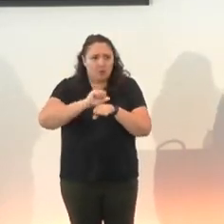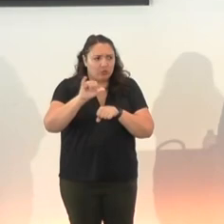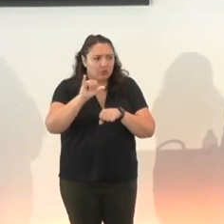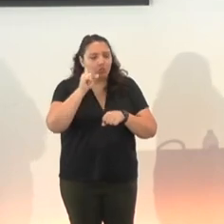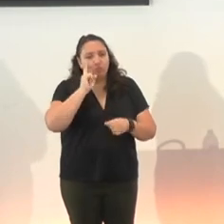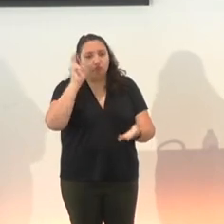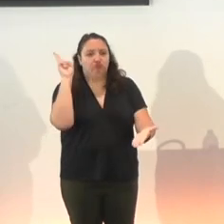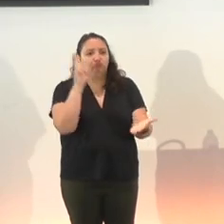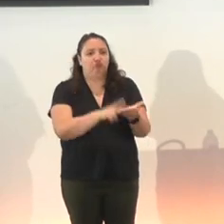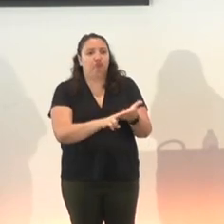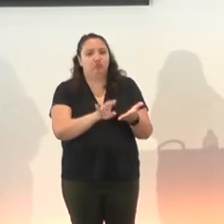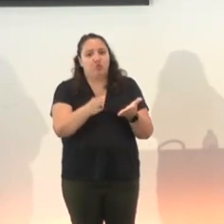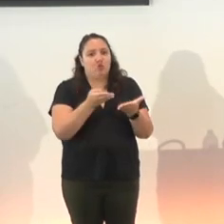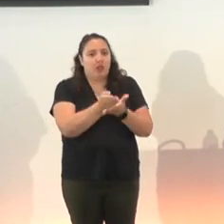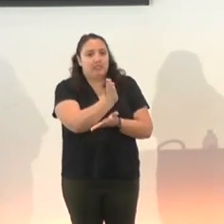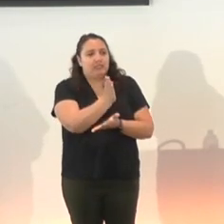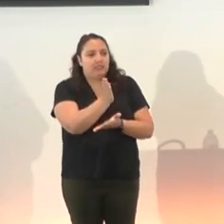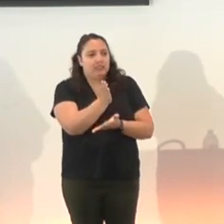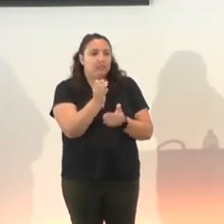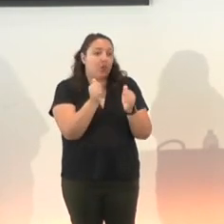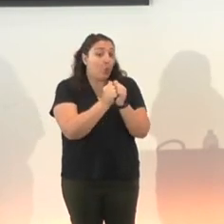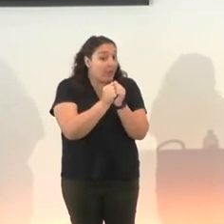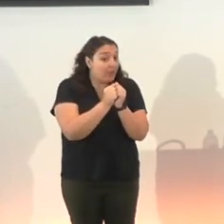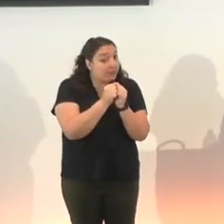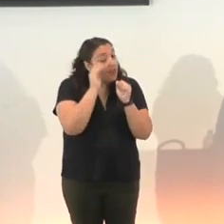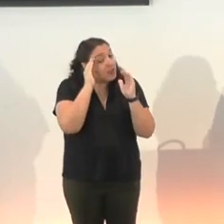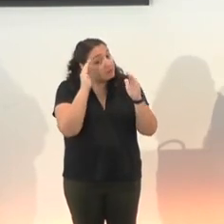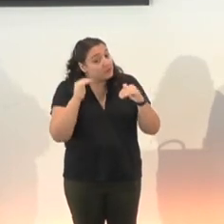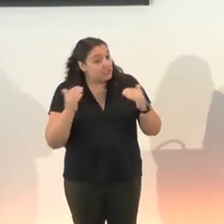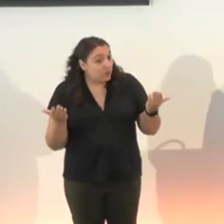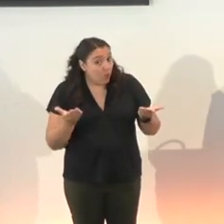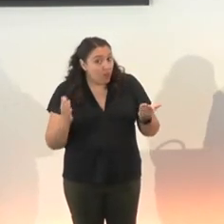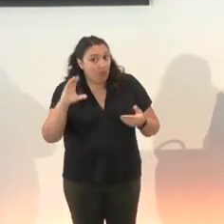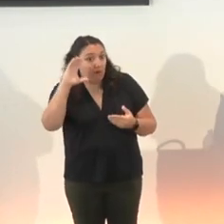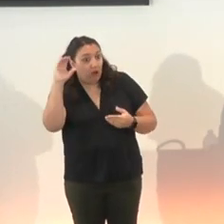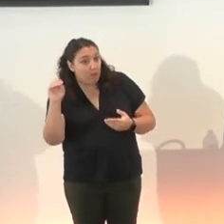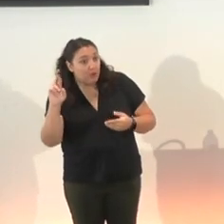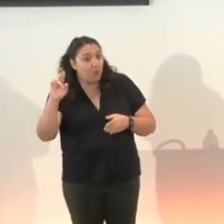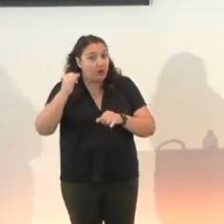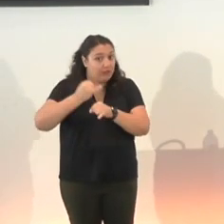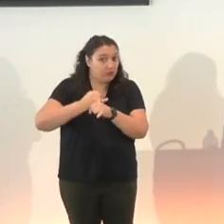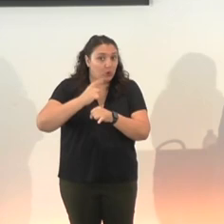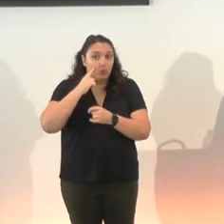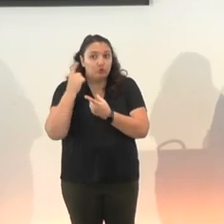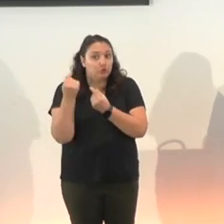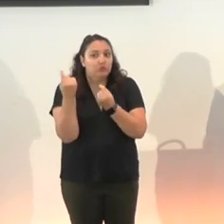away your rights with the expectation the company or institution will do something good with your